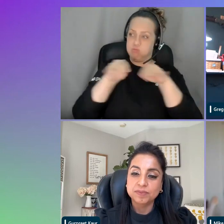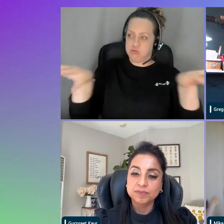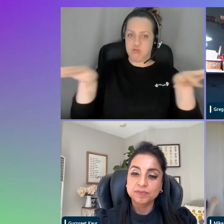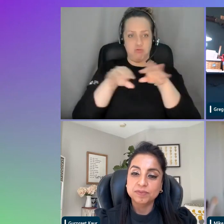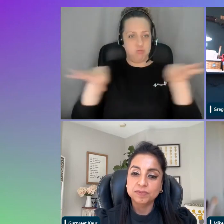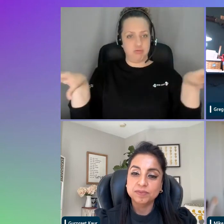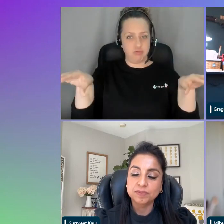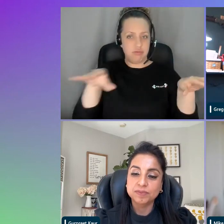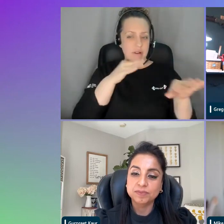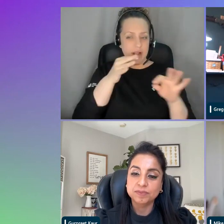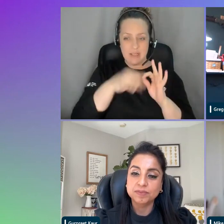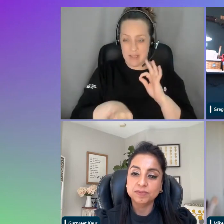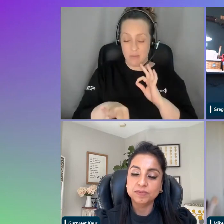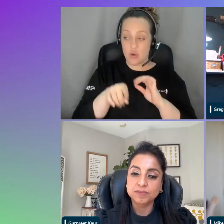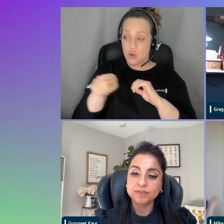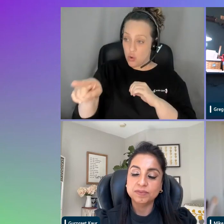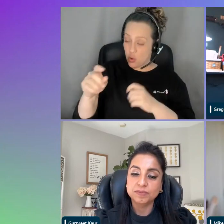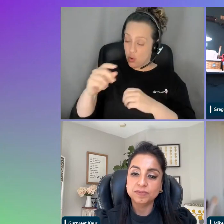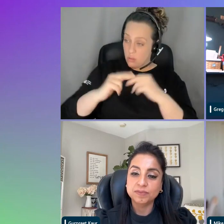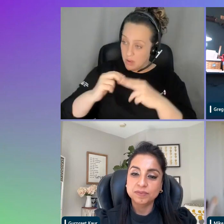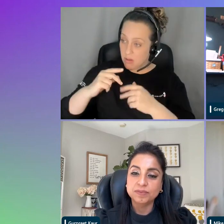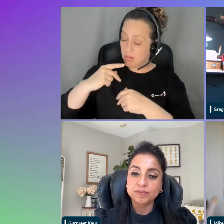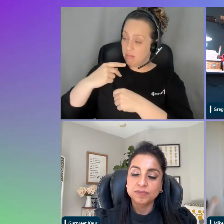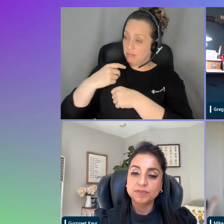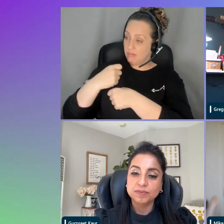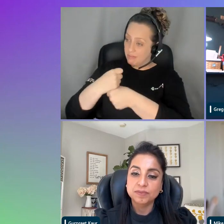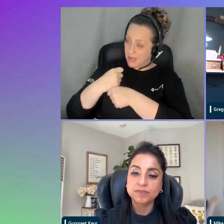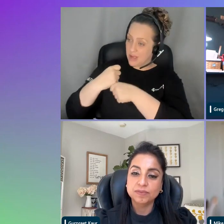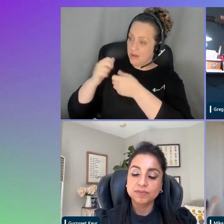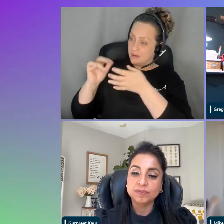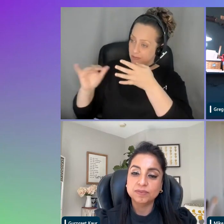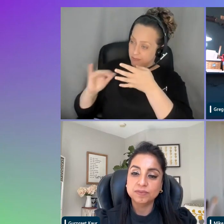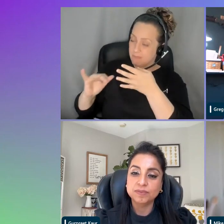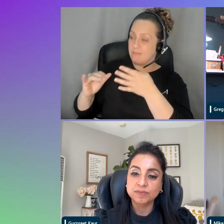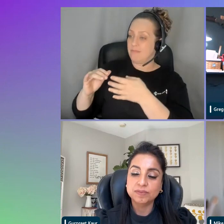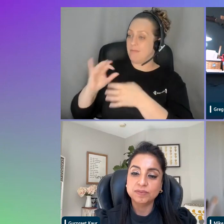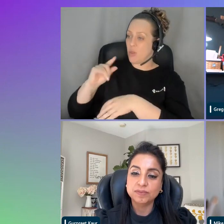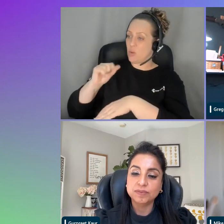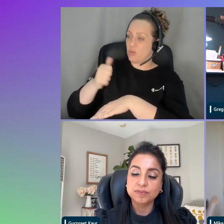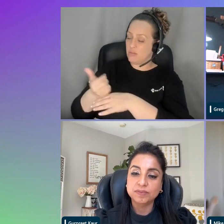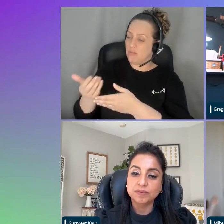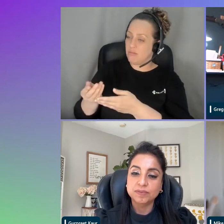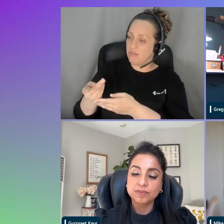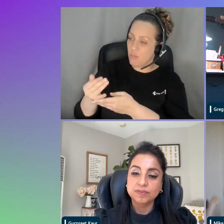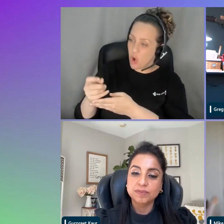techniques across that company, so that people who are actually building those products and thinking about the next generation products sort of already have in their head the